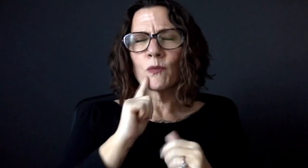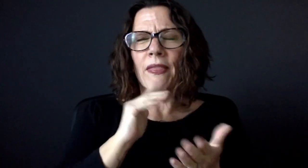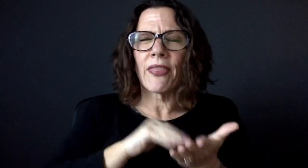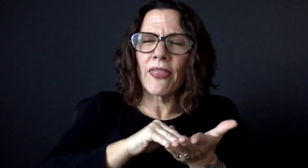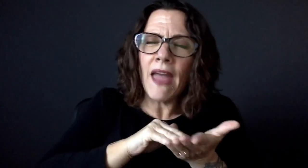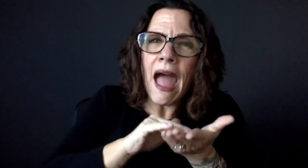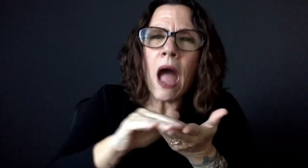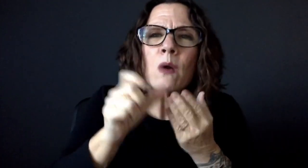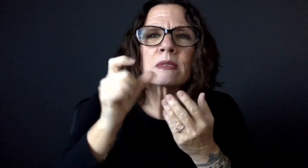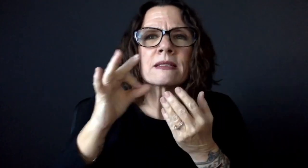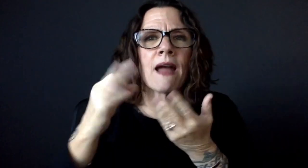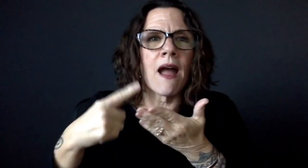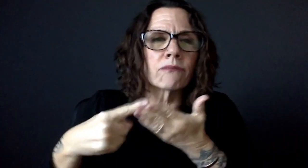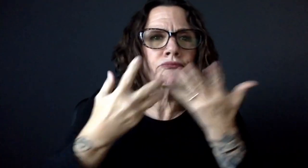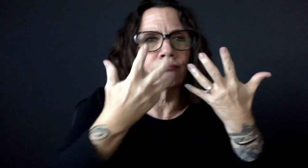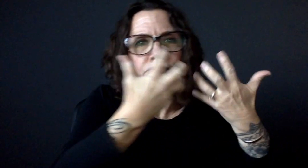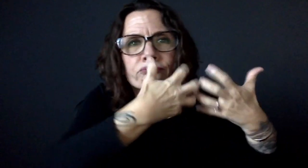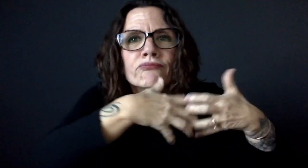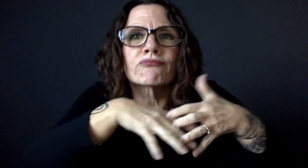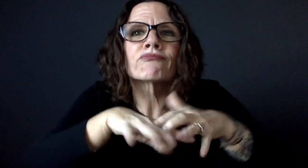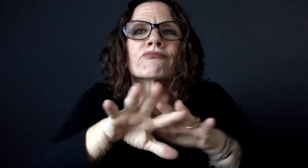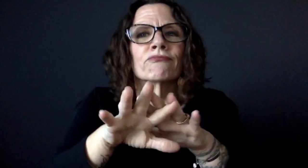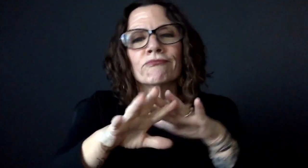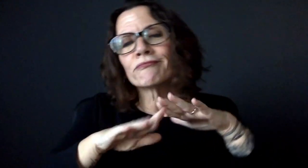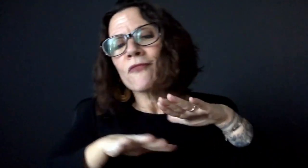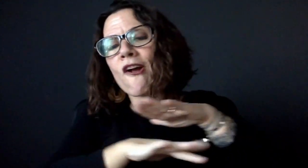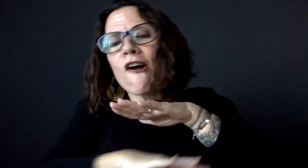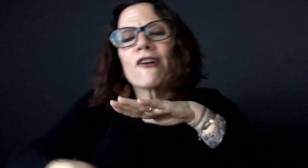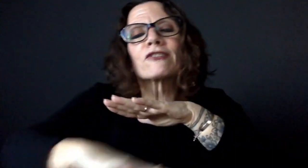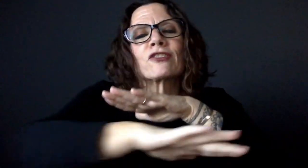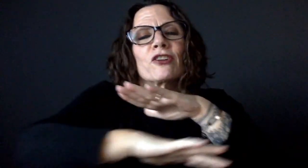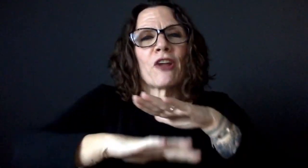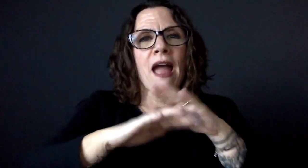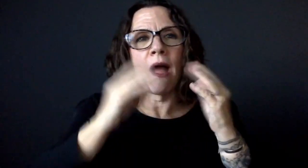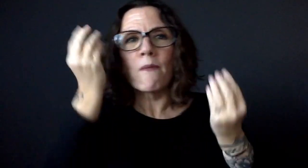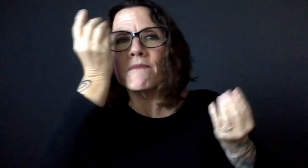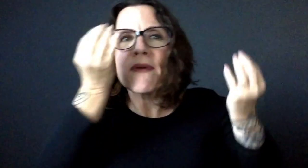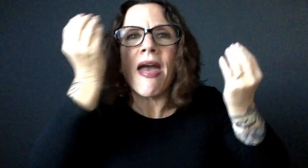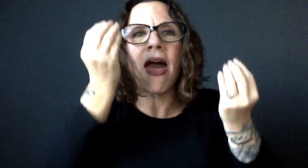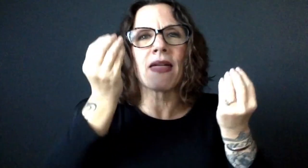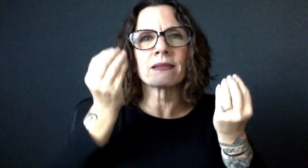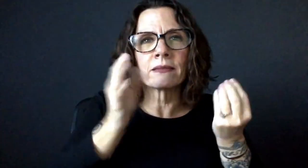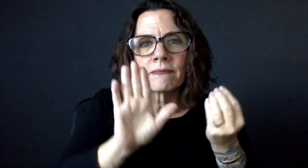within a thousand underground paths,